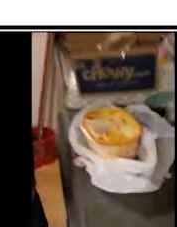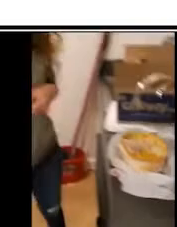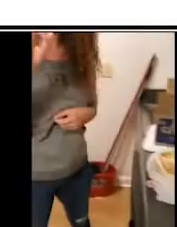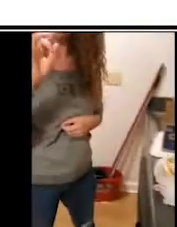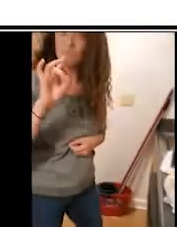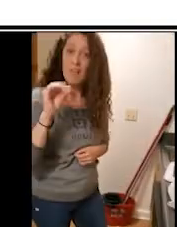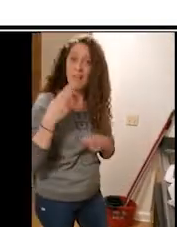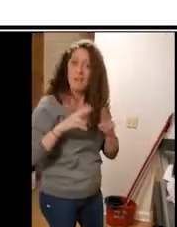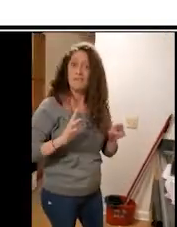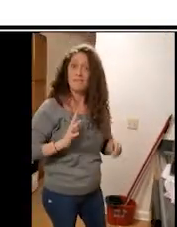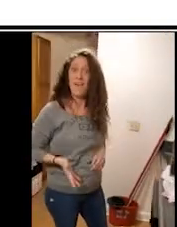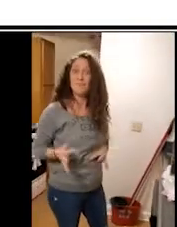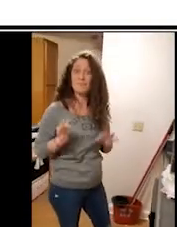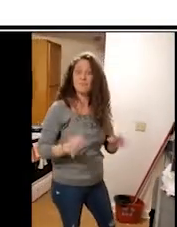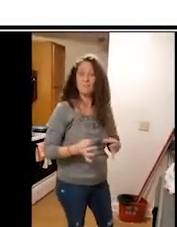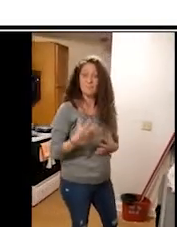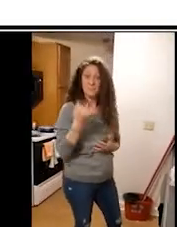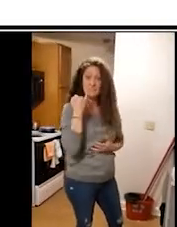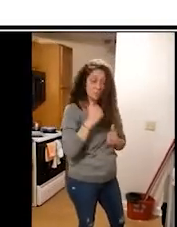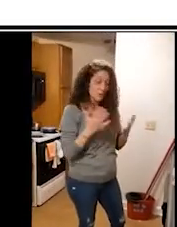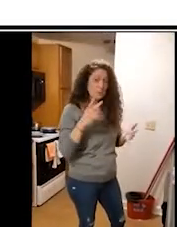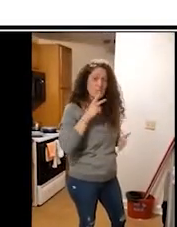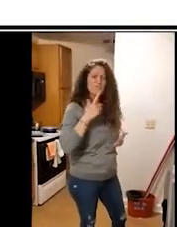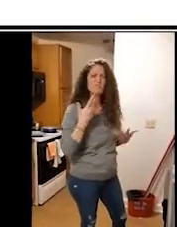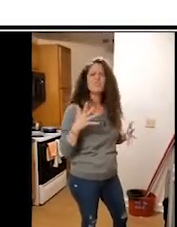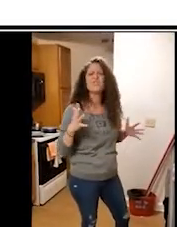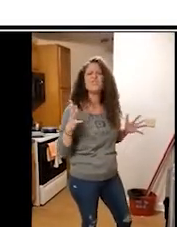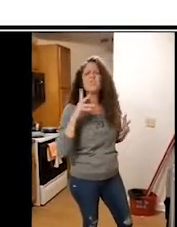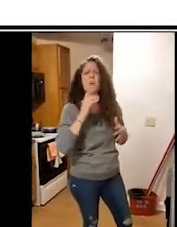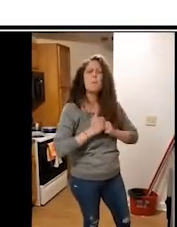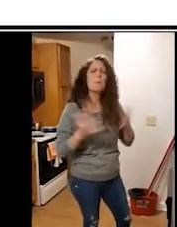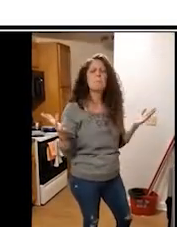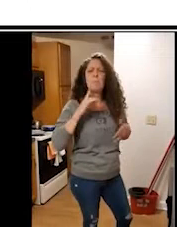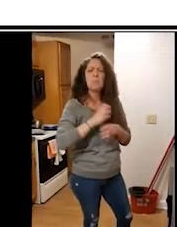It was fun. So I thought for sure, with all of the ice cream